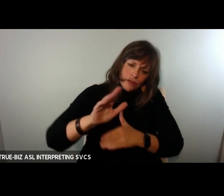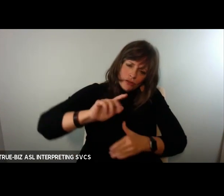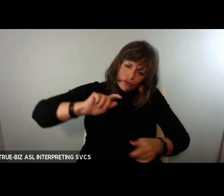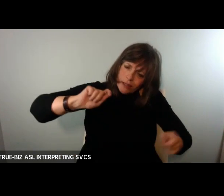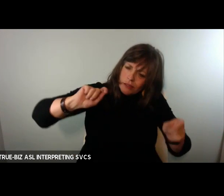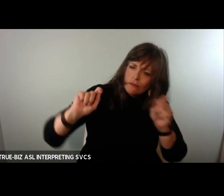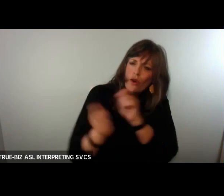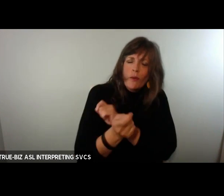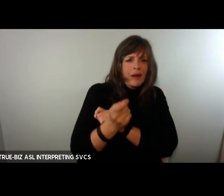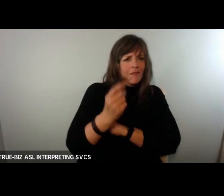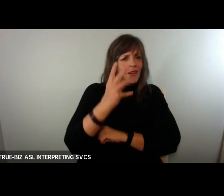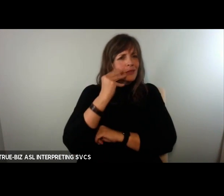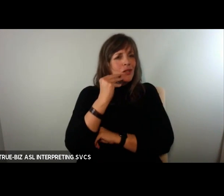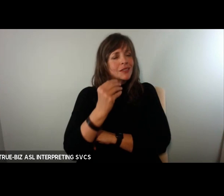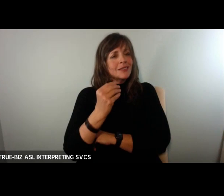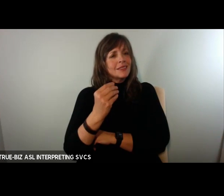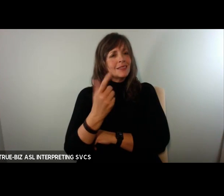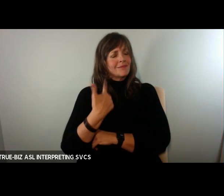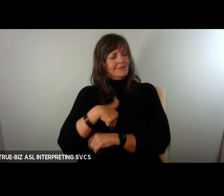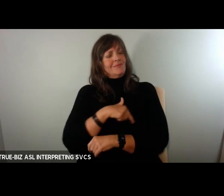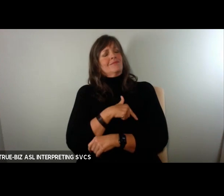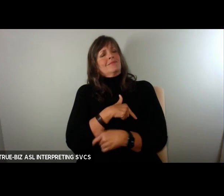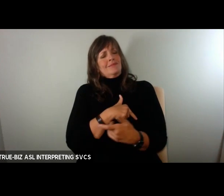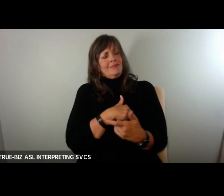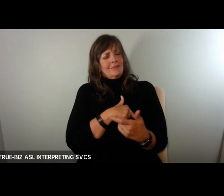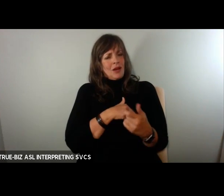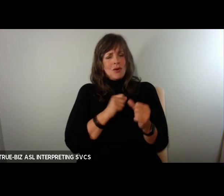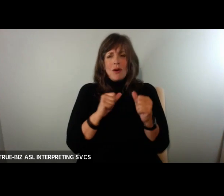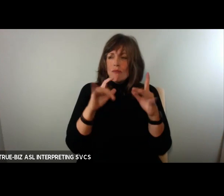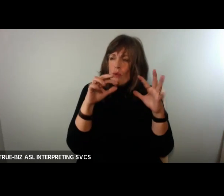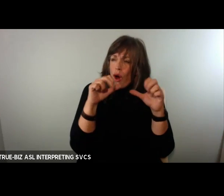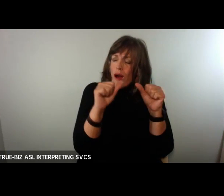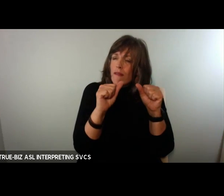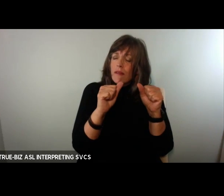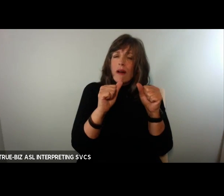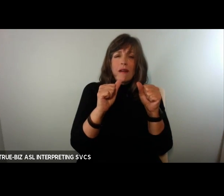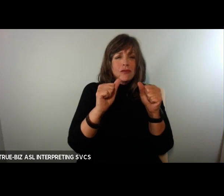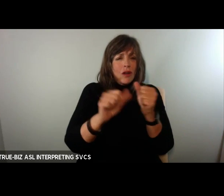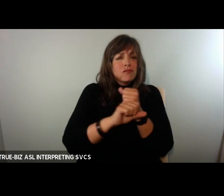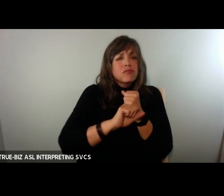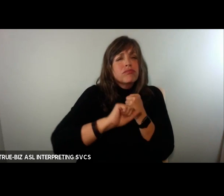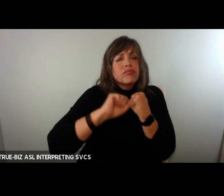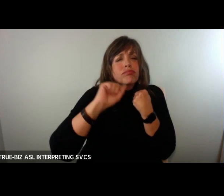But even as I've marveled at this extraordinary generosity usually from the peculiar social distance that is social media,